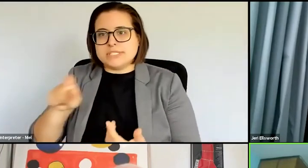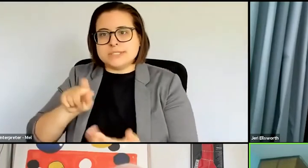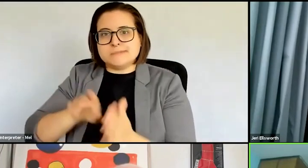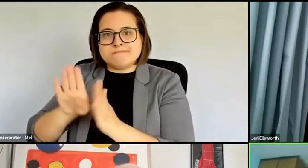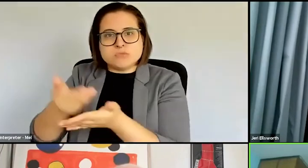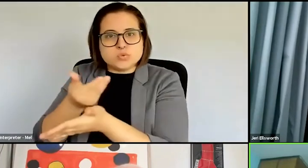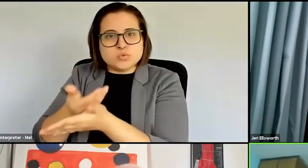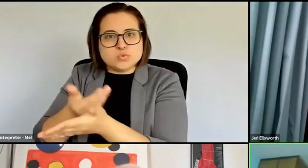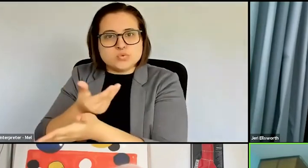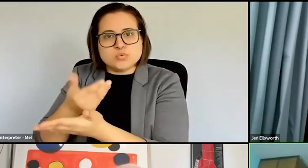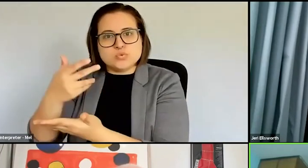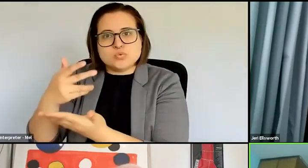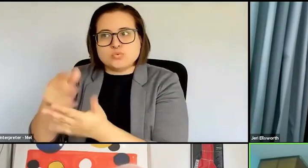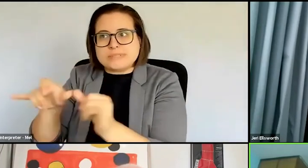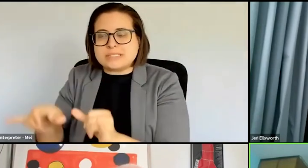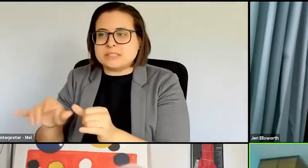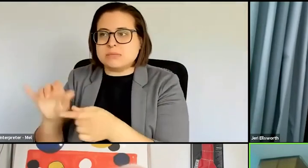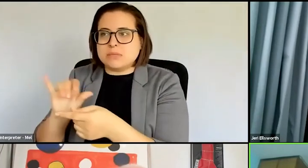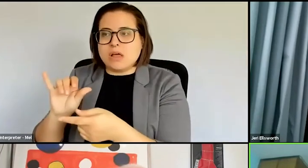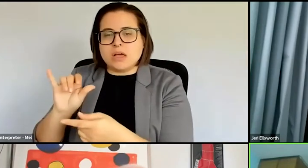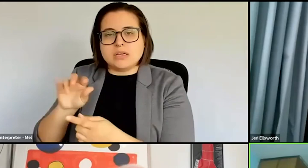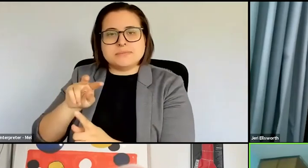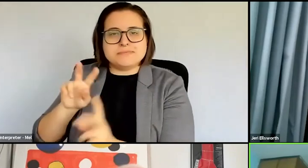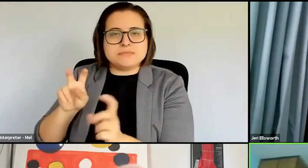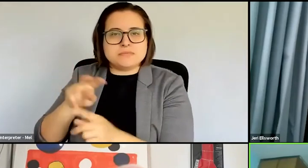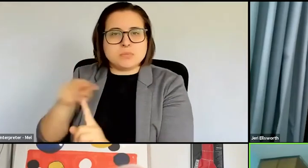I've edited a book on peripheral interaction, most of it the things that we pay attention to